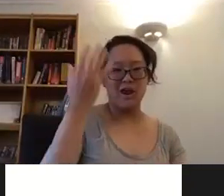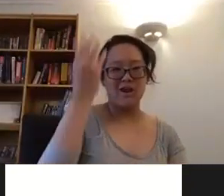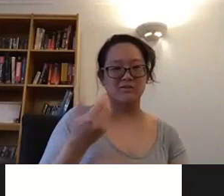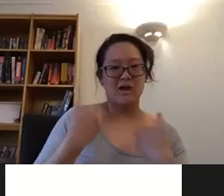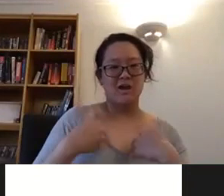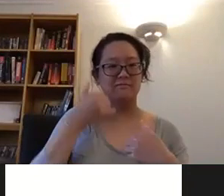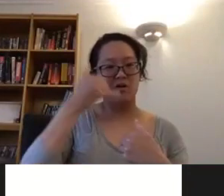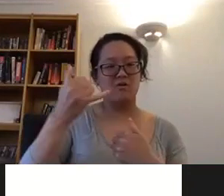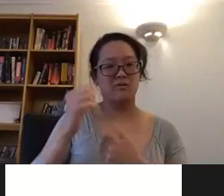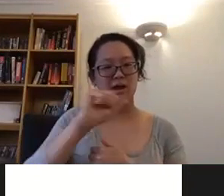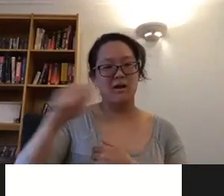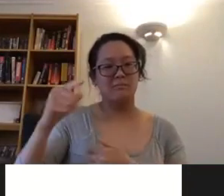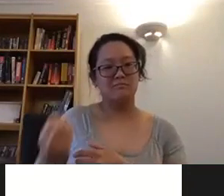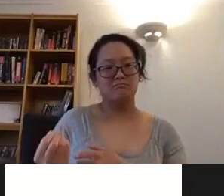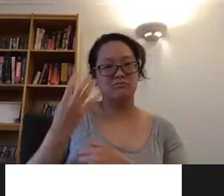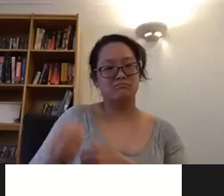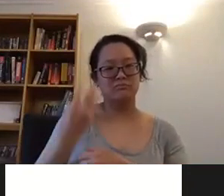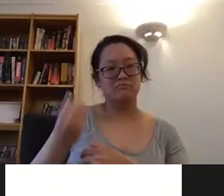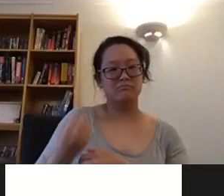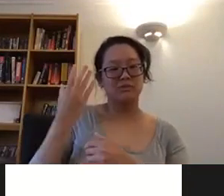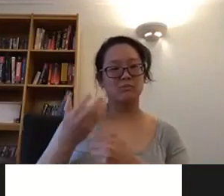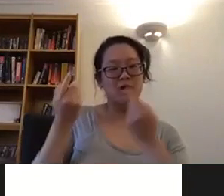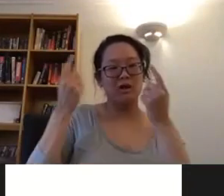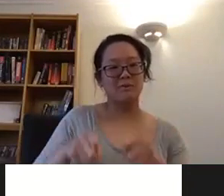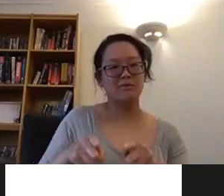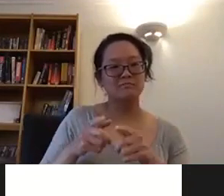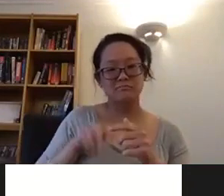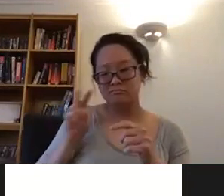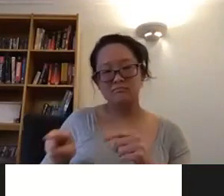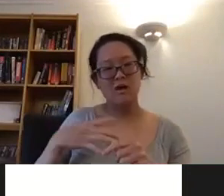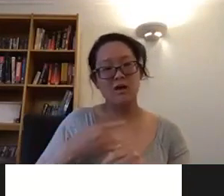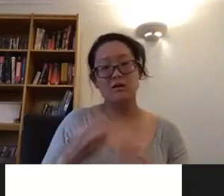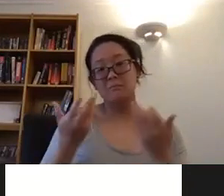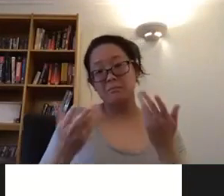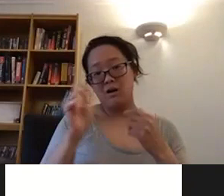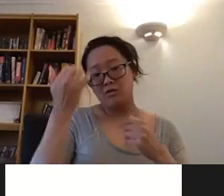You know, like I was talking about the agency in Italy that is constantly pumping out information.